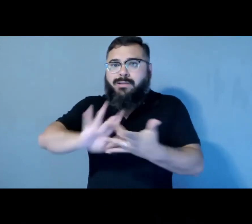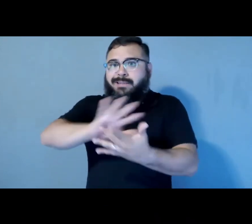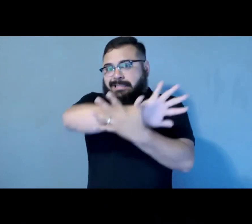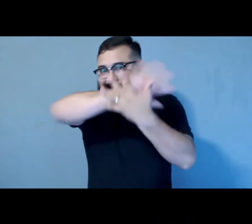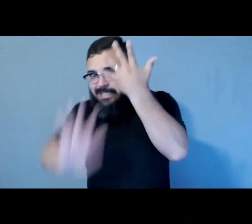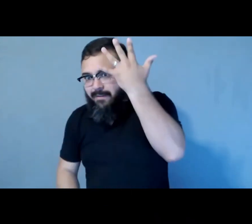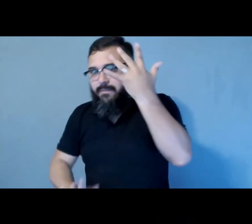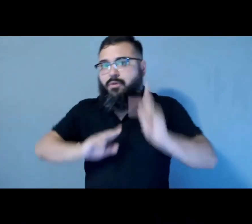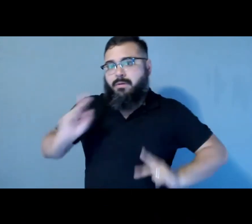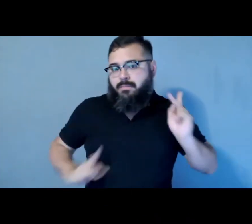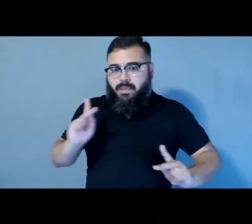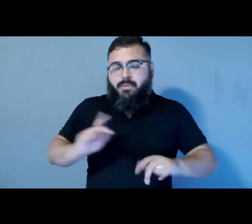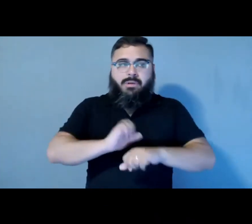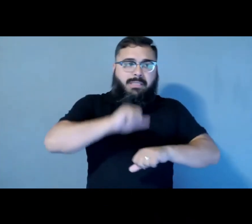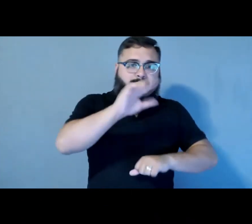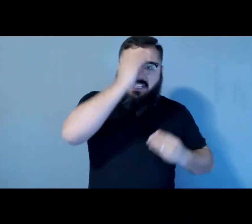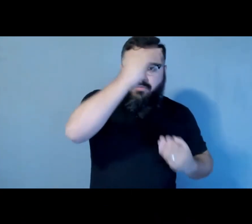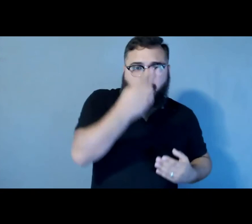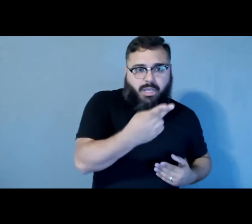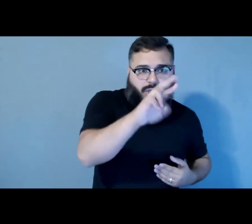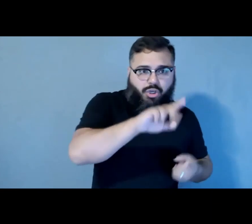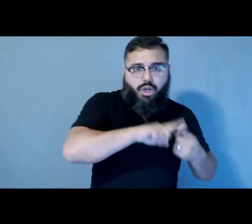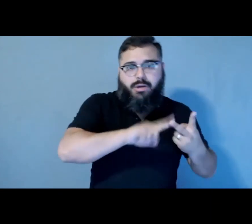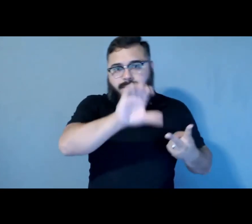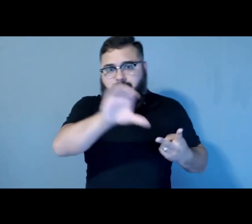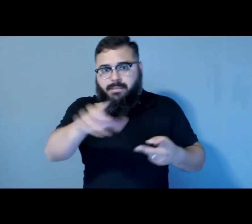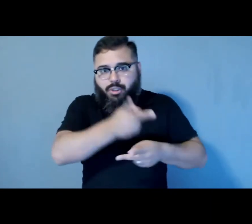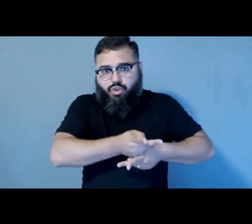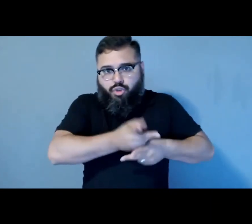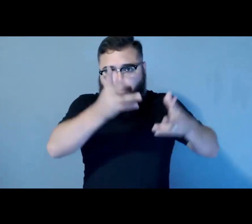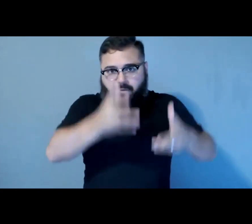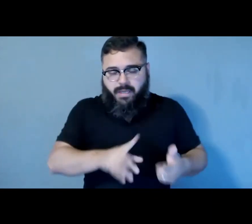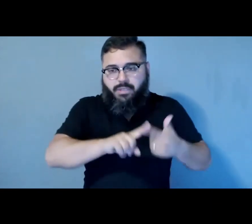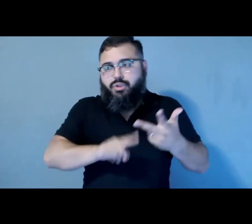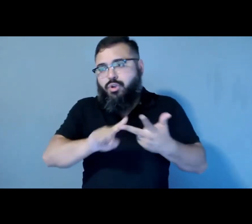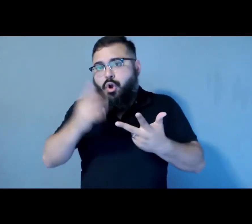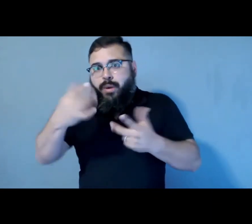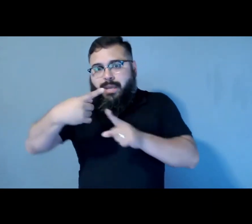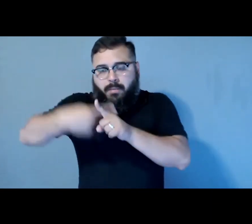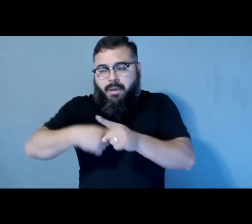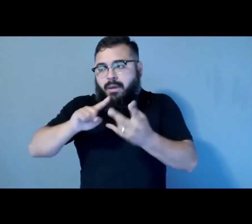submitting information to HR, and CC-ing the supervisor, waiting a month, nothing happening,